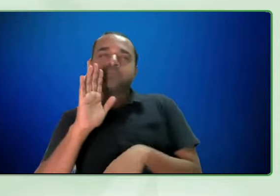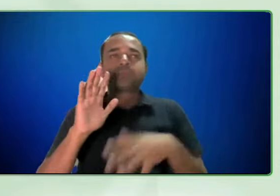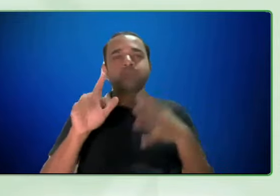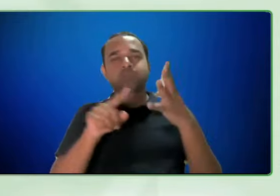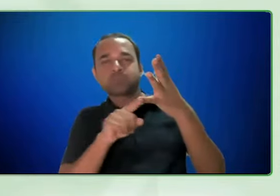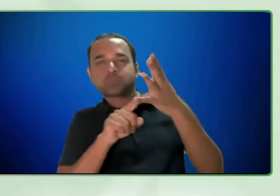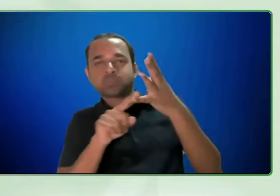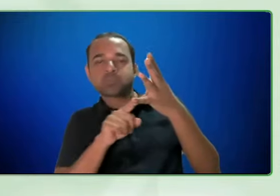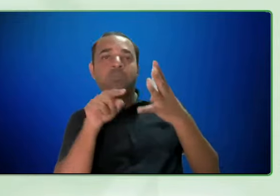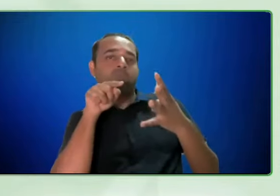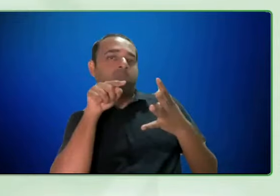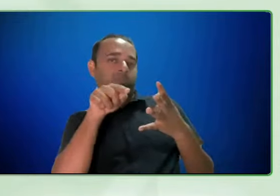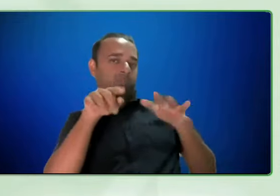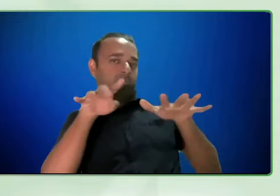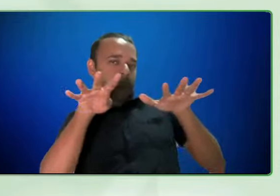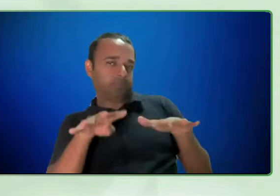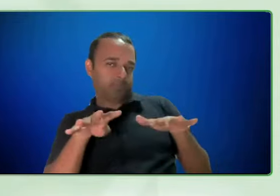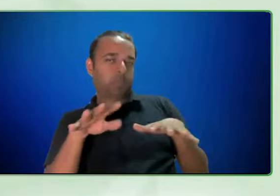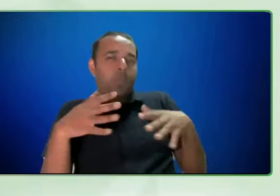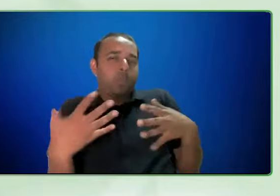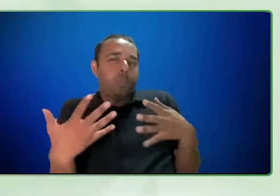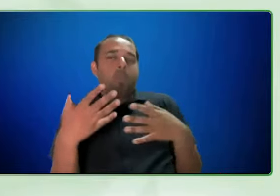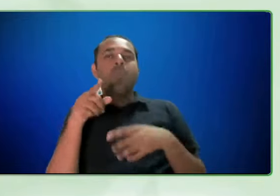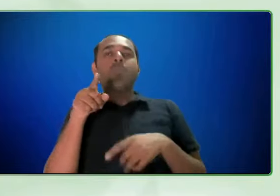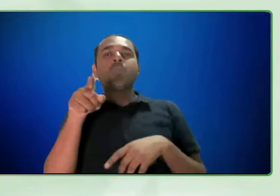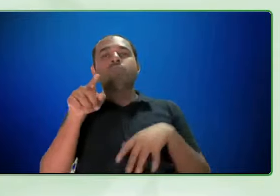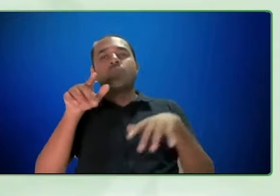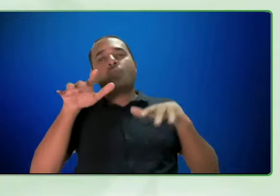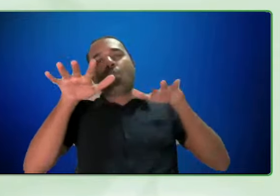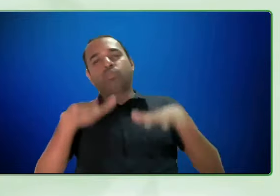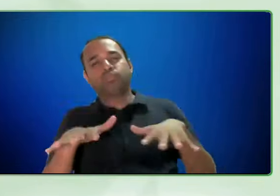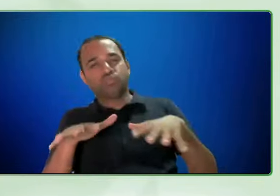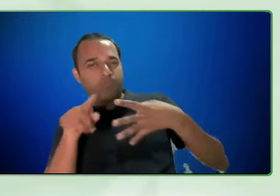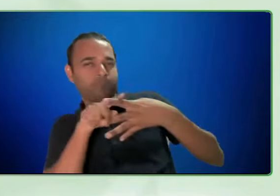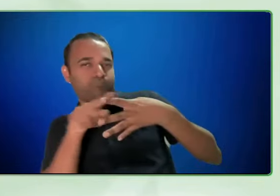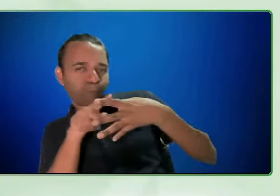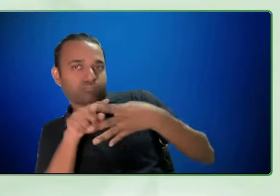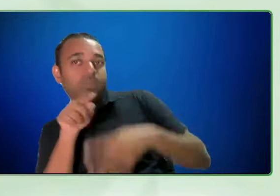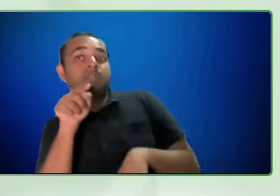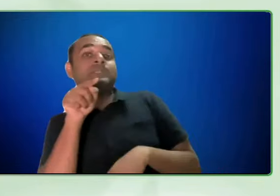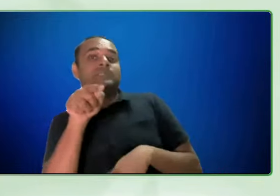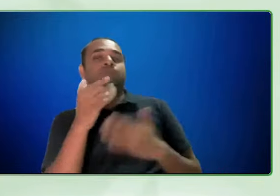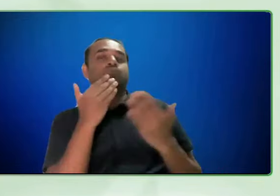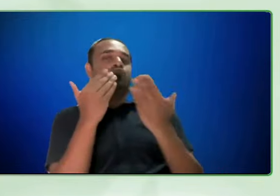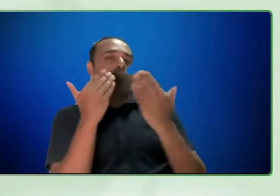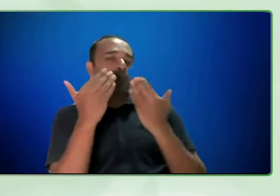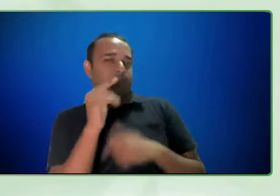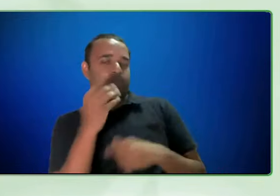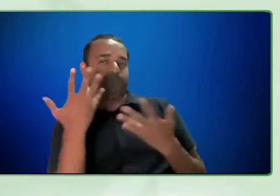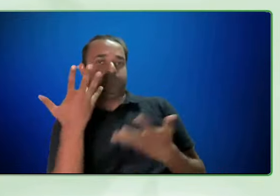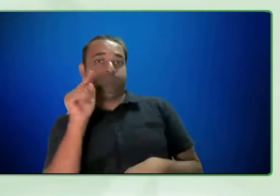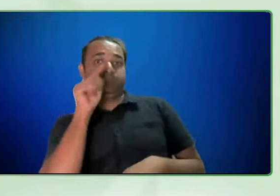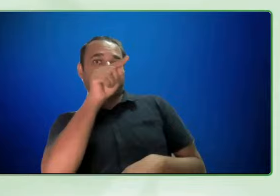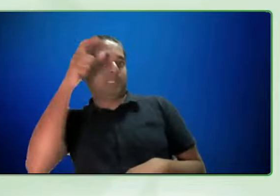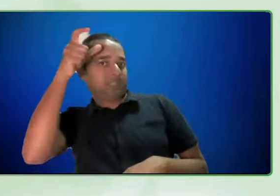where very few conferences choose the theme of inclusive education. Mostly its employment. So